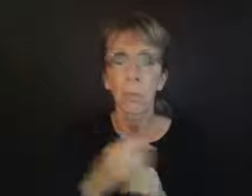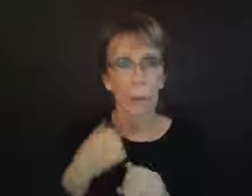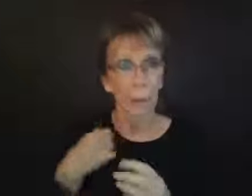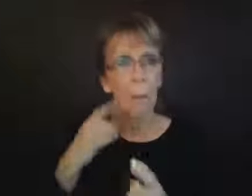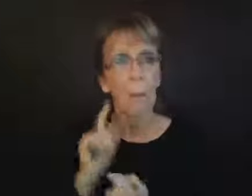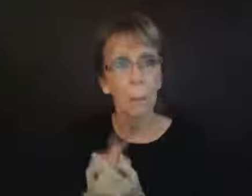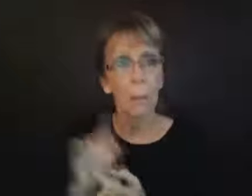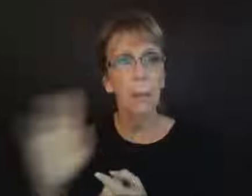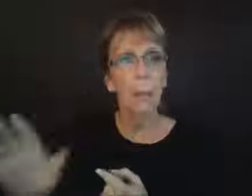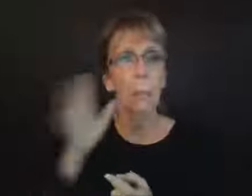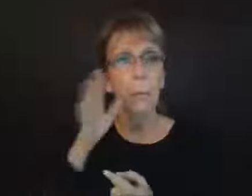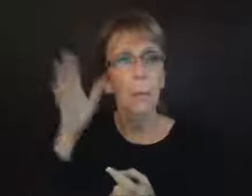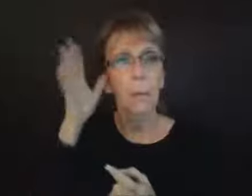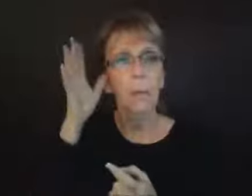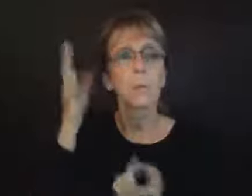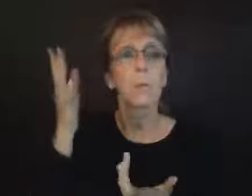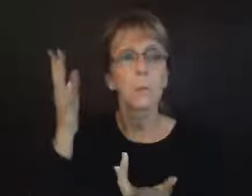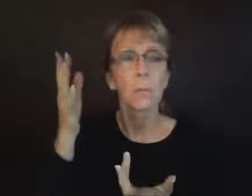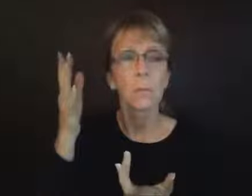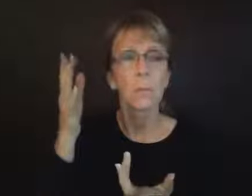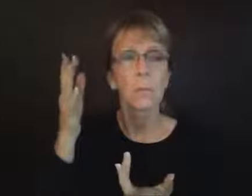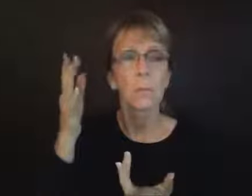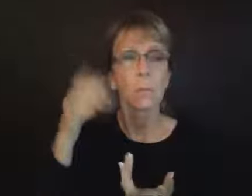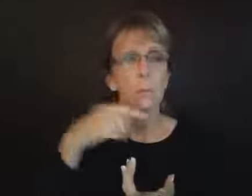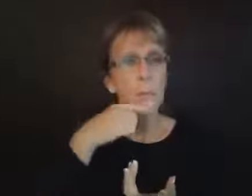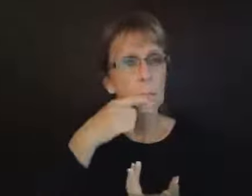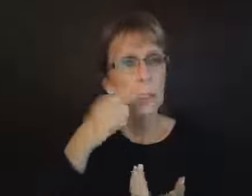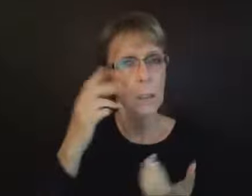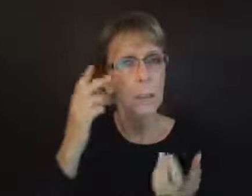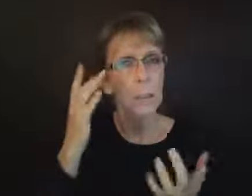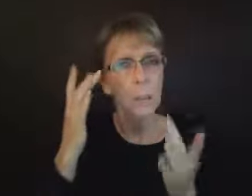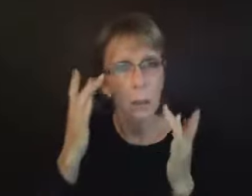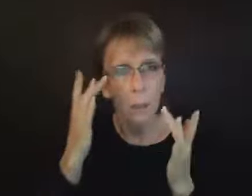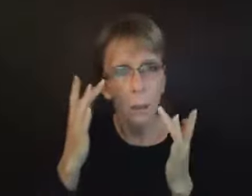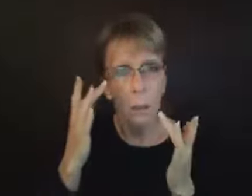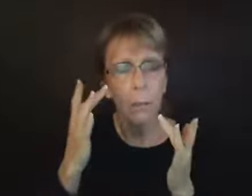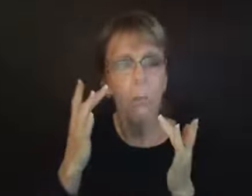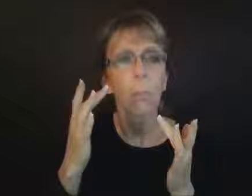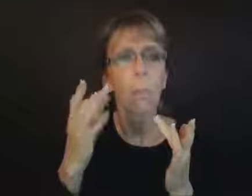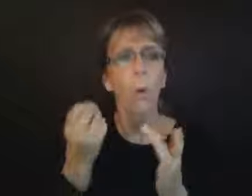Or I met their parents - they were hearing/sighted.